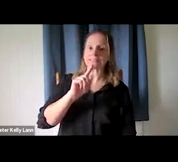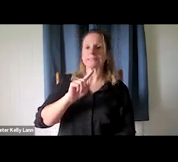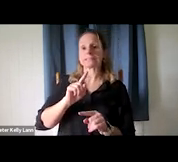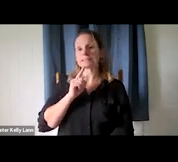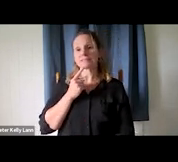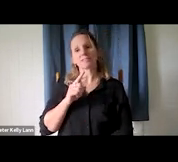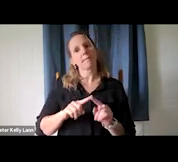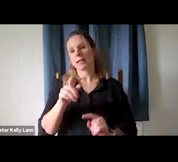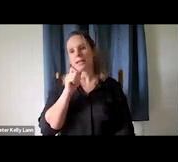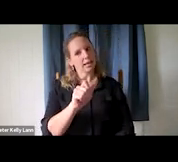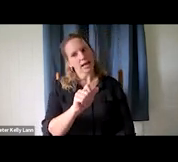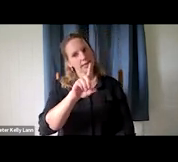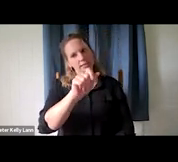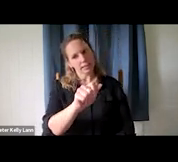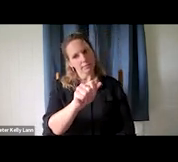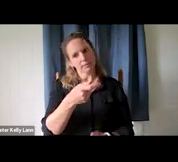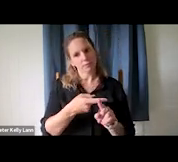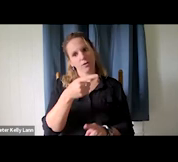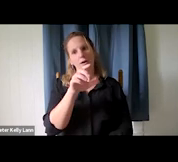but not disabling by Social Security rules.